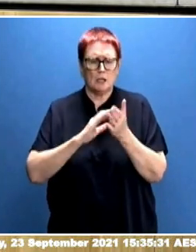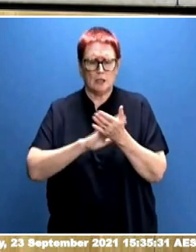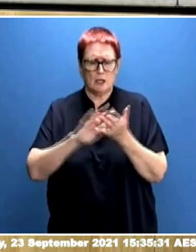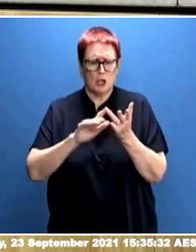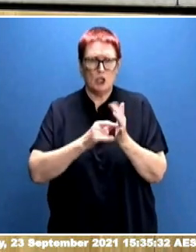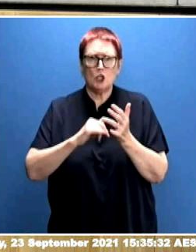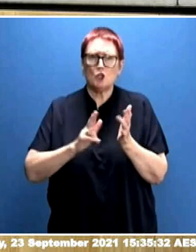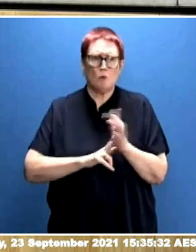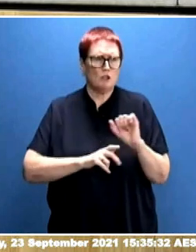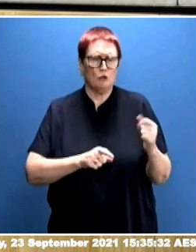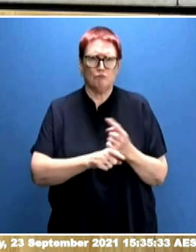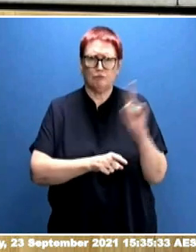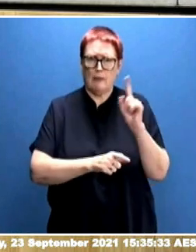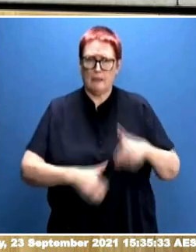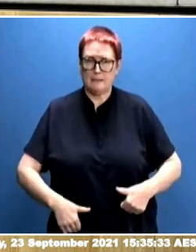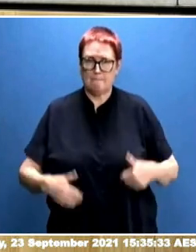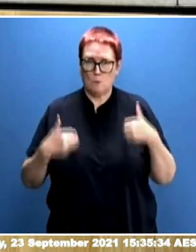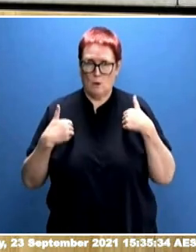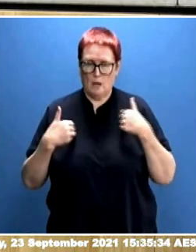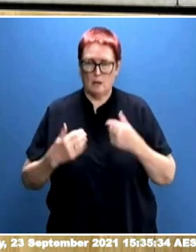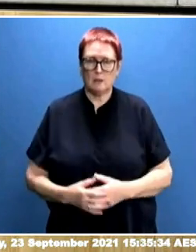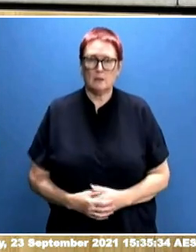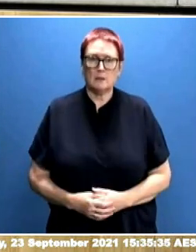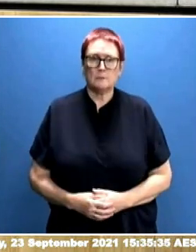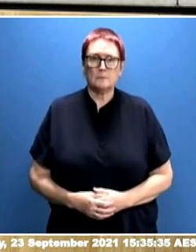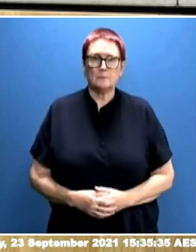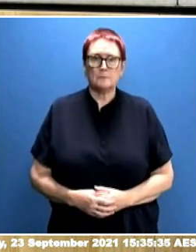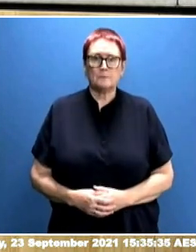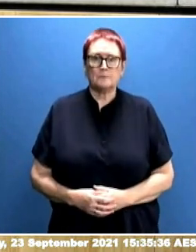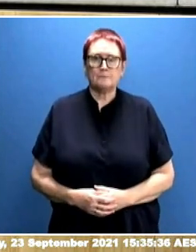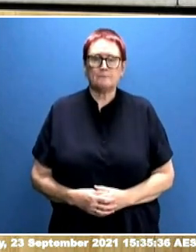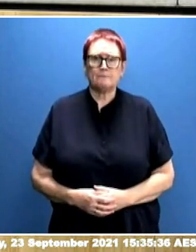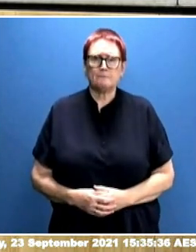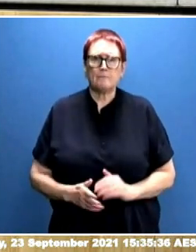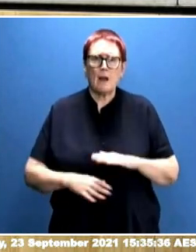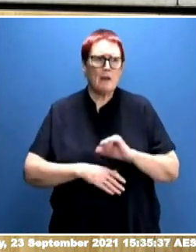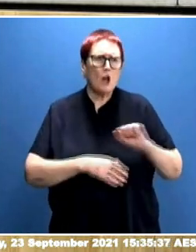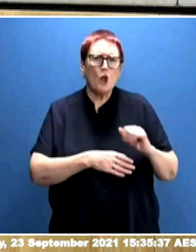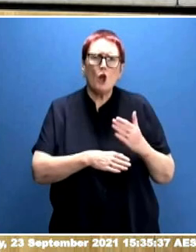evidence this morning and about the work she did through the Churchill